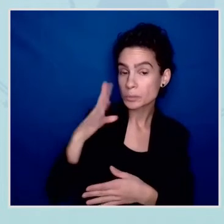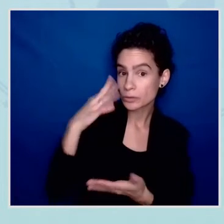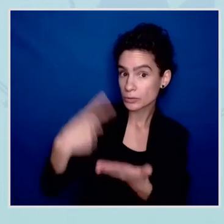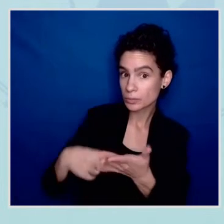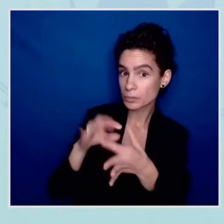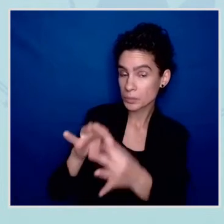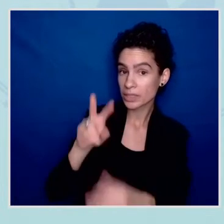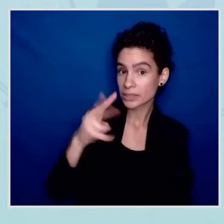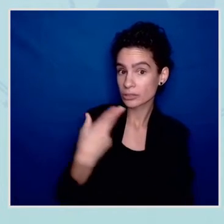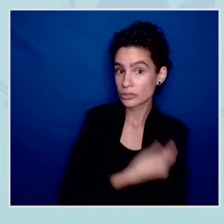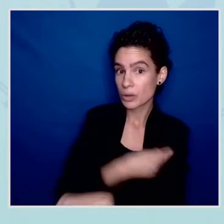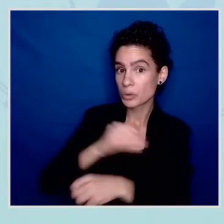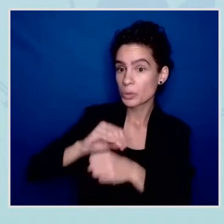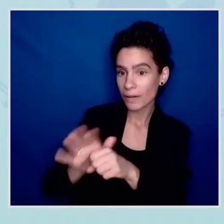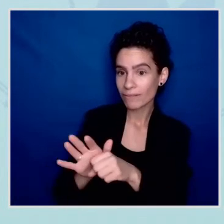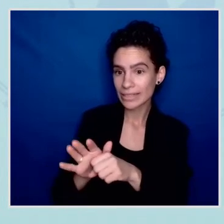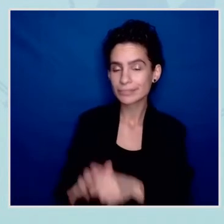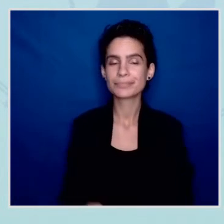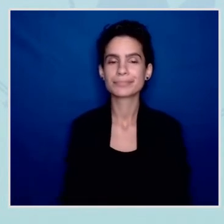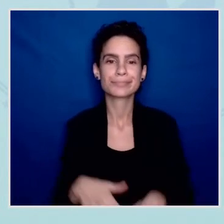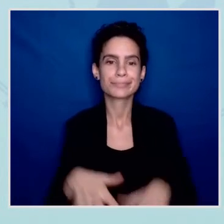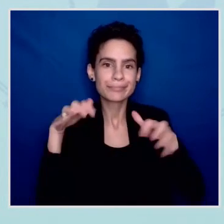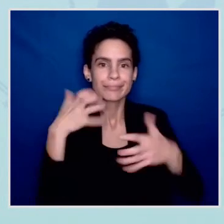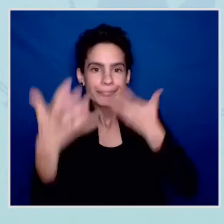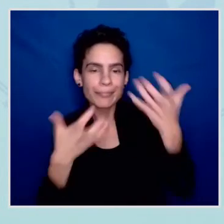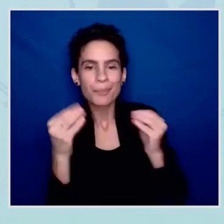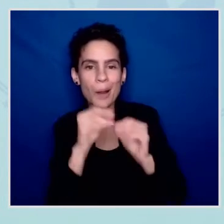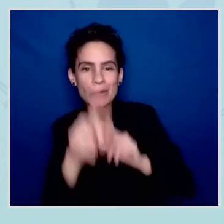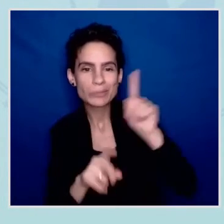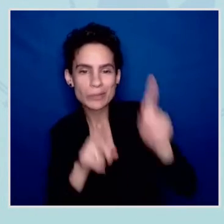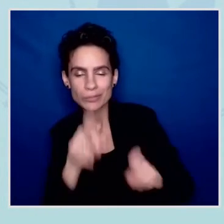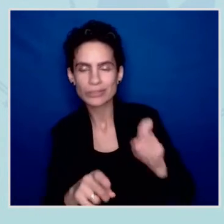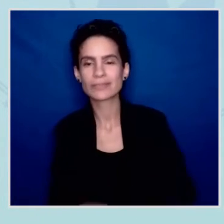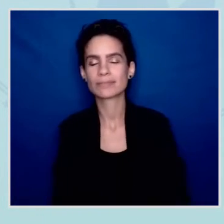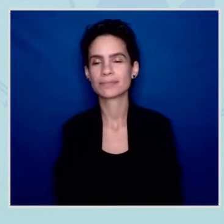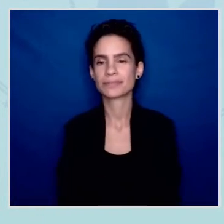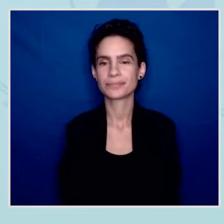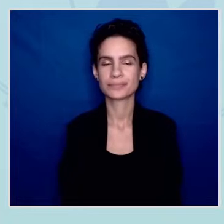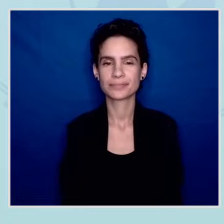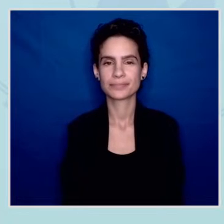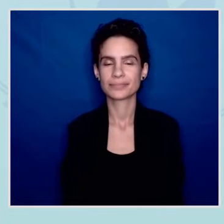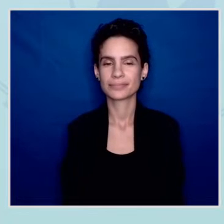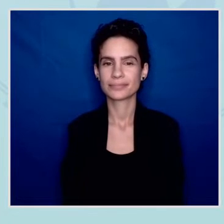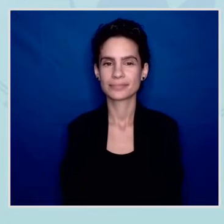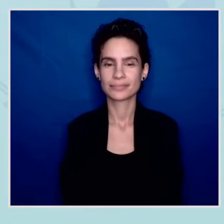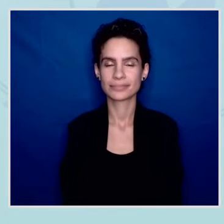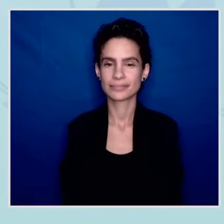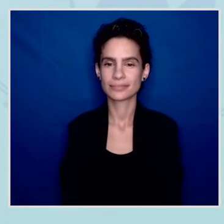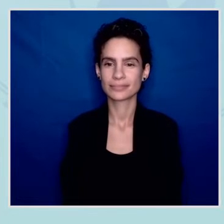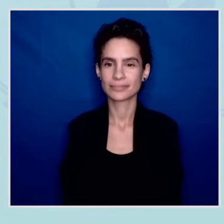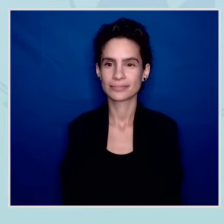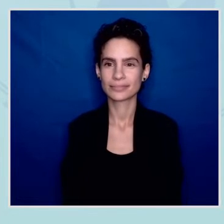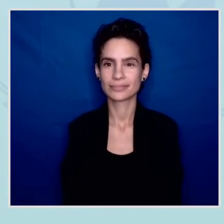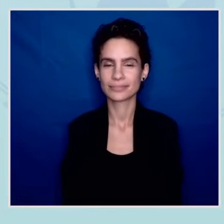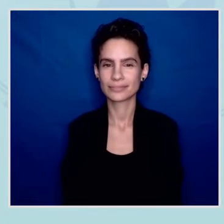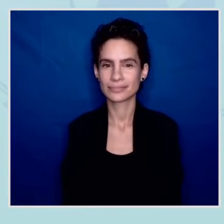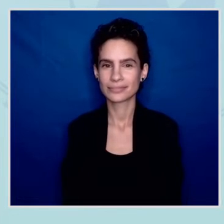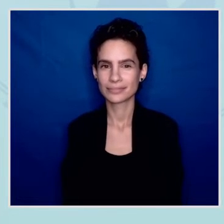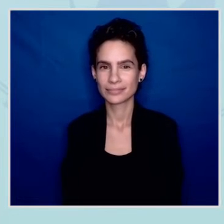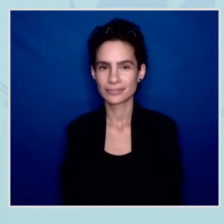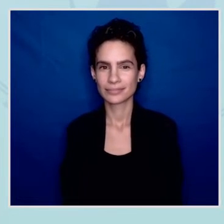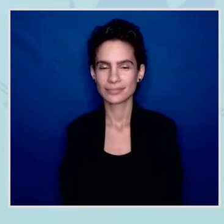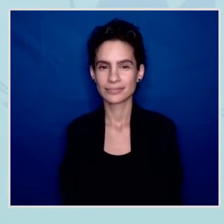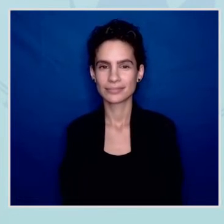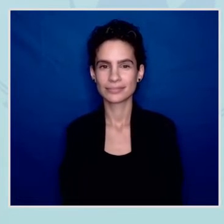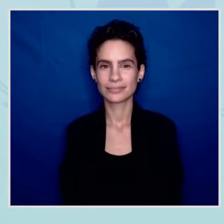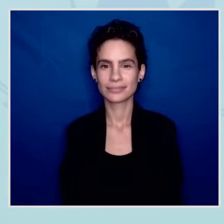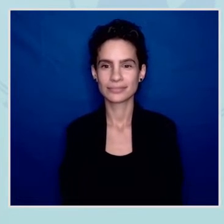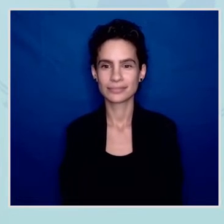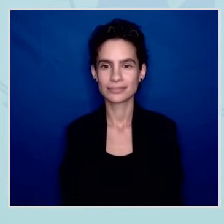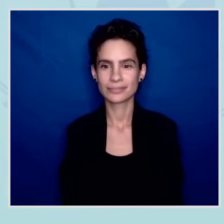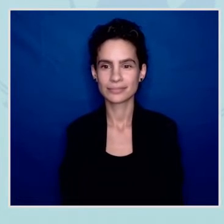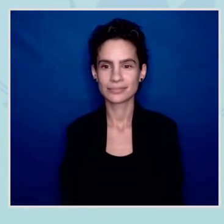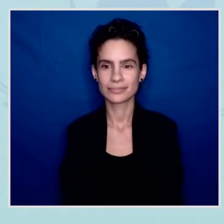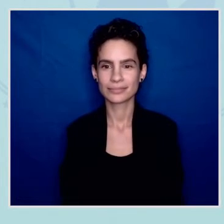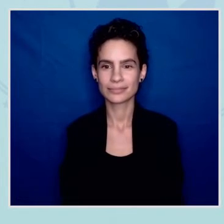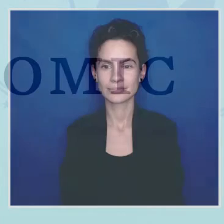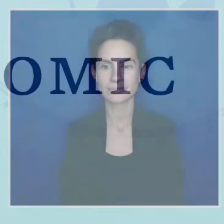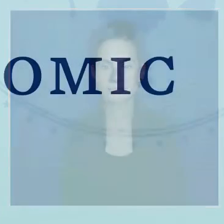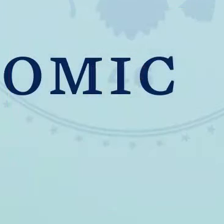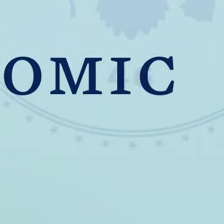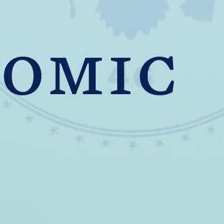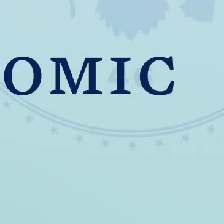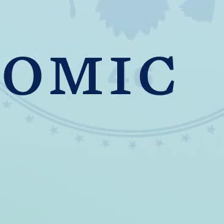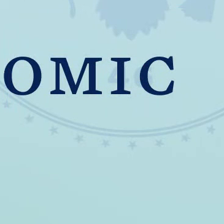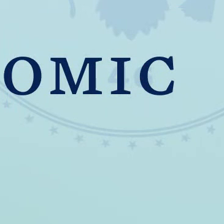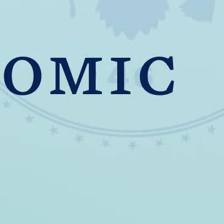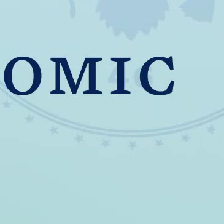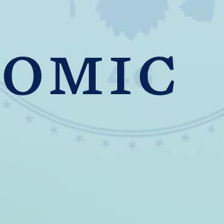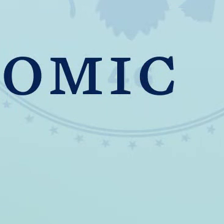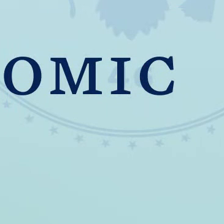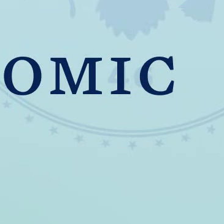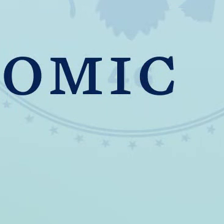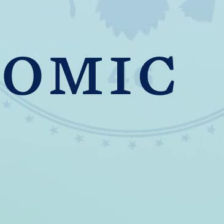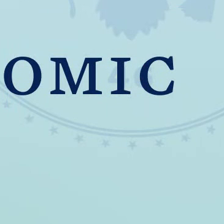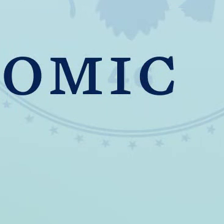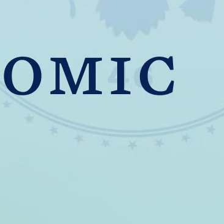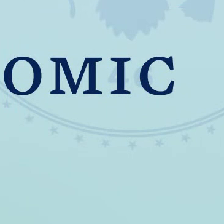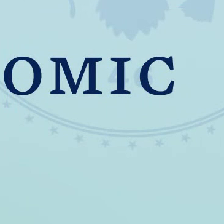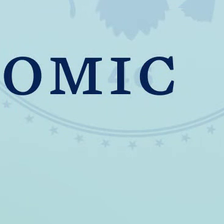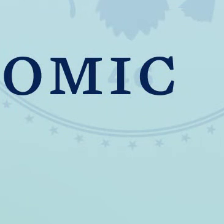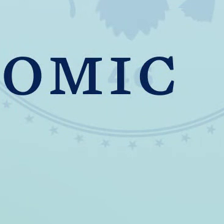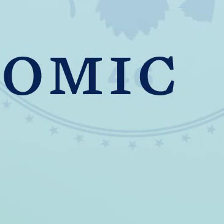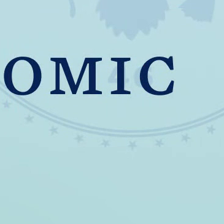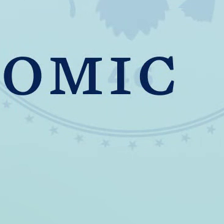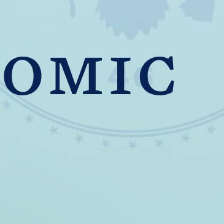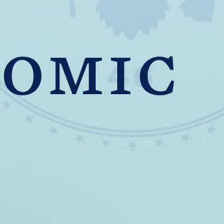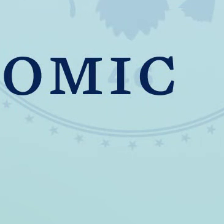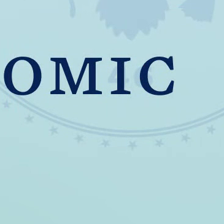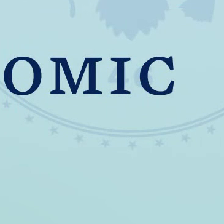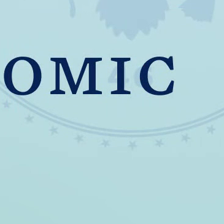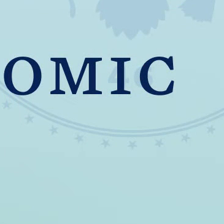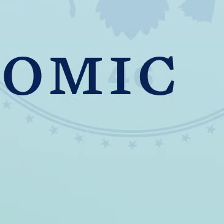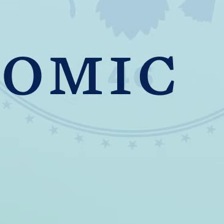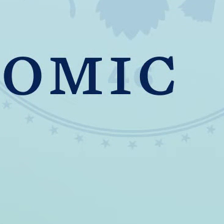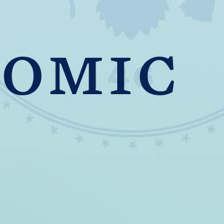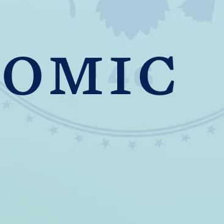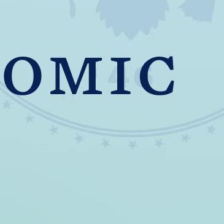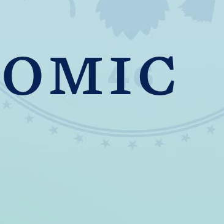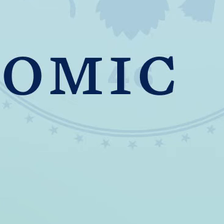FOR THE VACCINE?